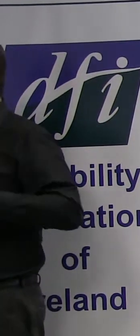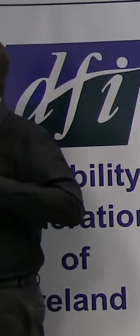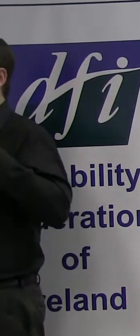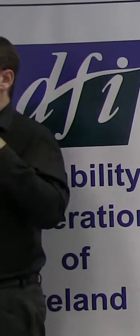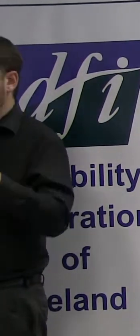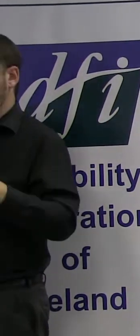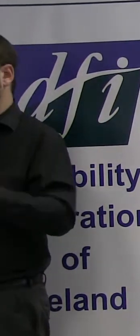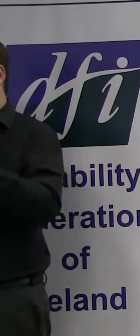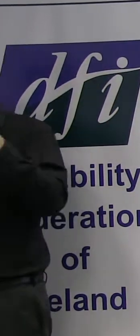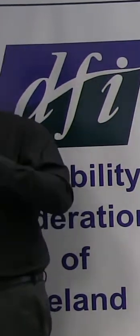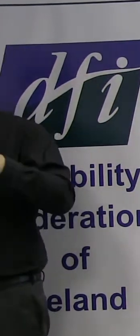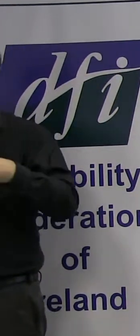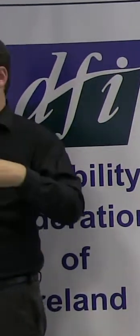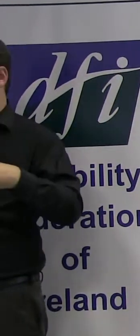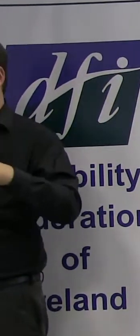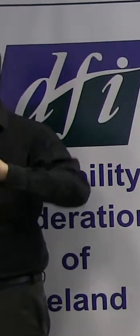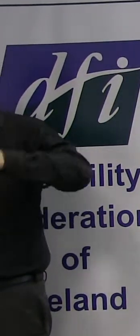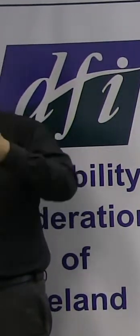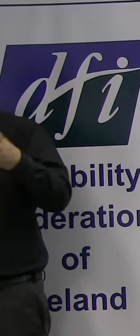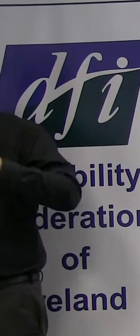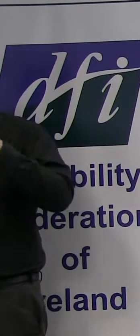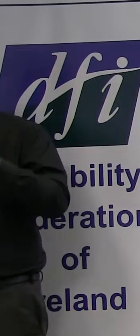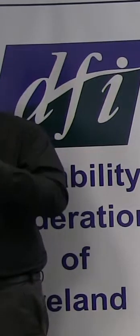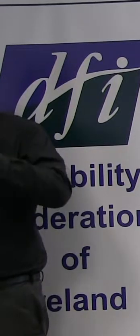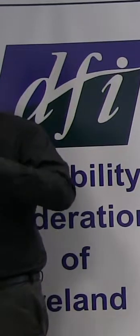working well and then establishing the register of charities is quite simply that